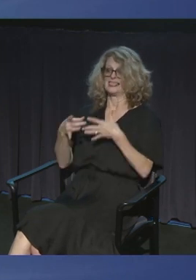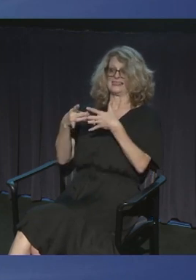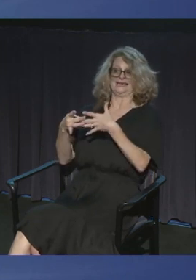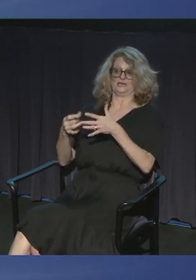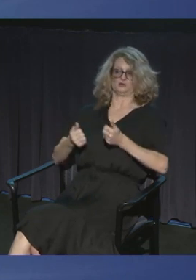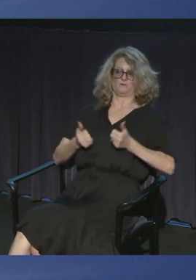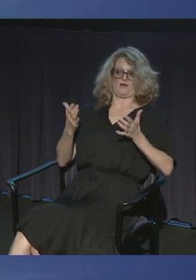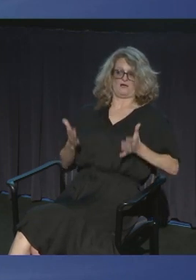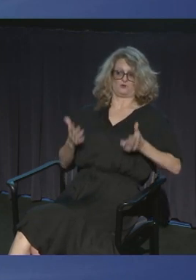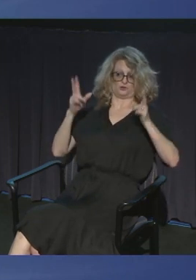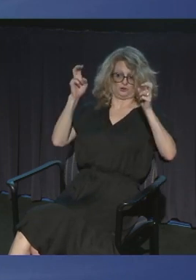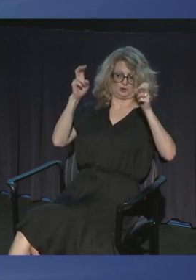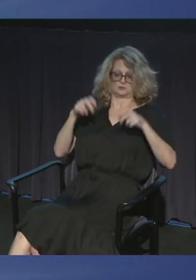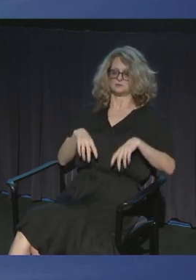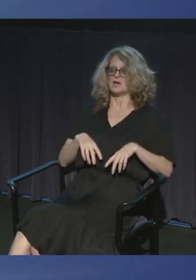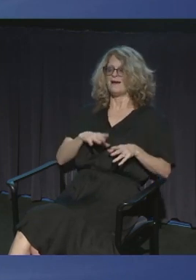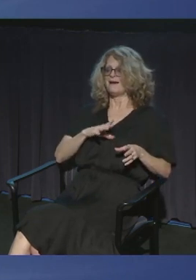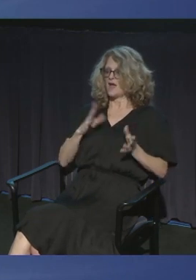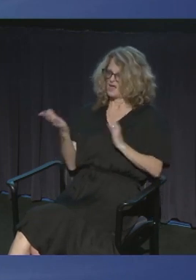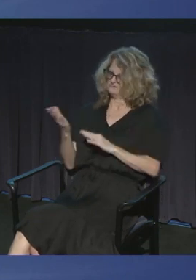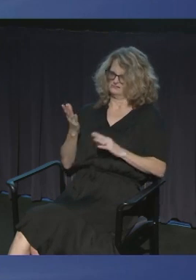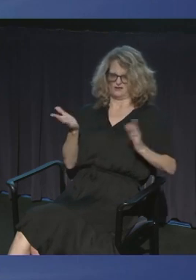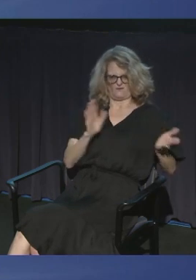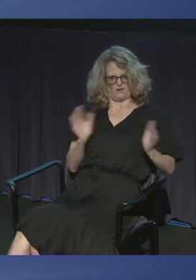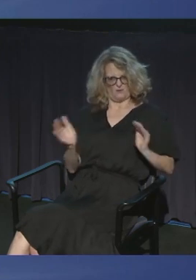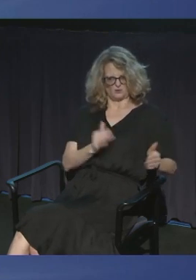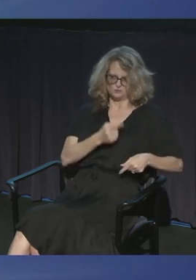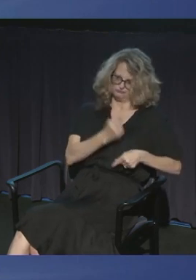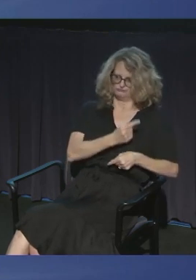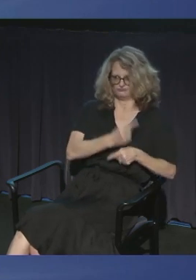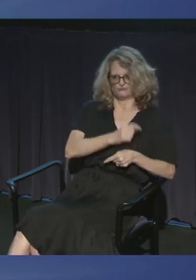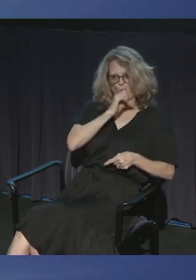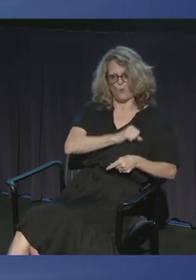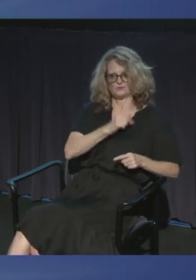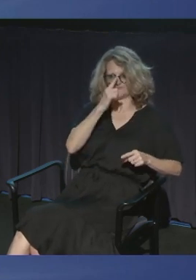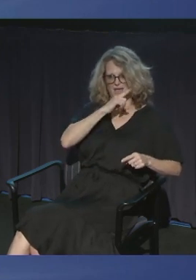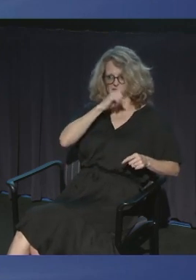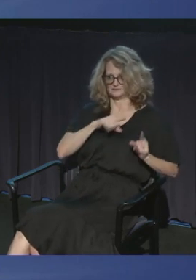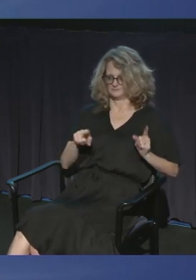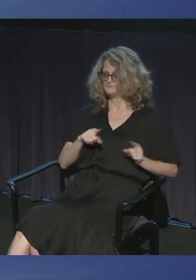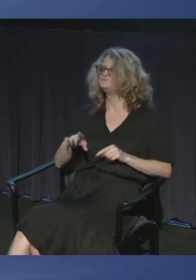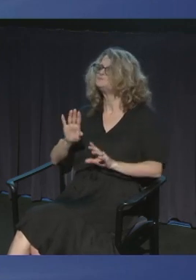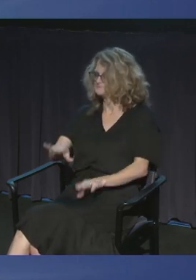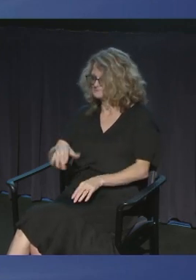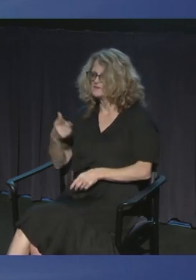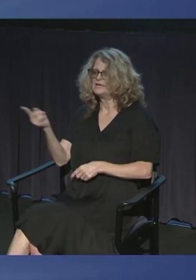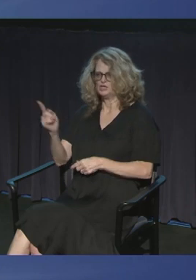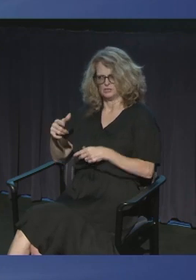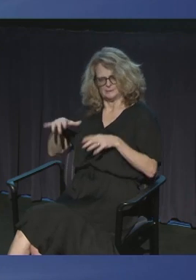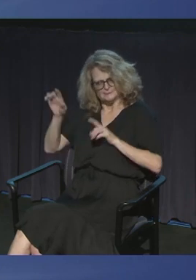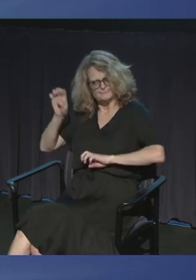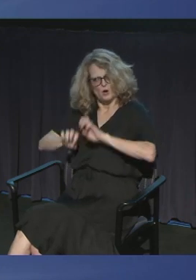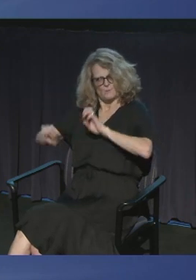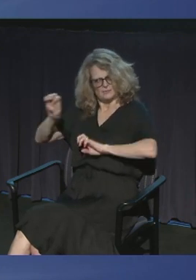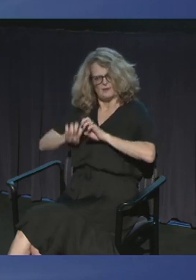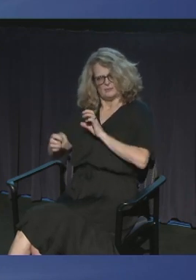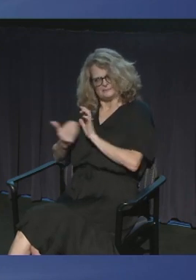GROUPS WHAT WE CALLED THE LEAD SURVIVORS AND THESE CONTROLLED, "OLD MICE." SO SHE DID SEVERAL EXPERIMENTS